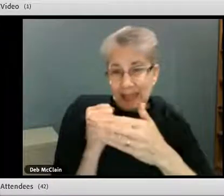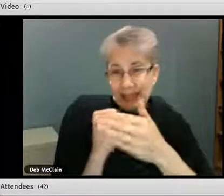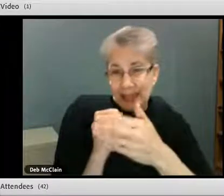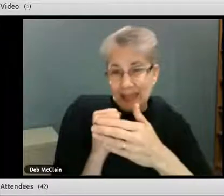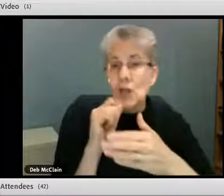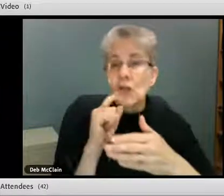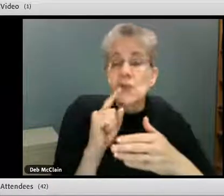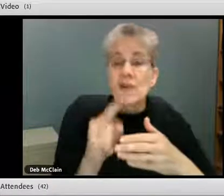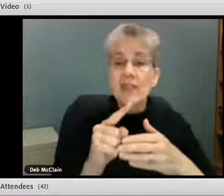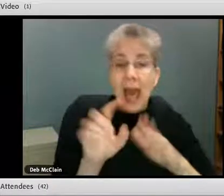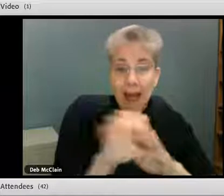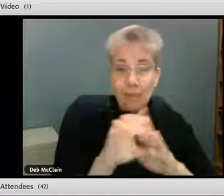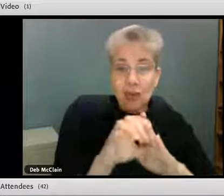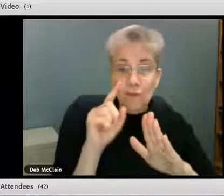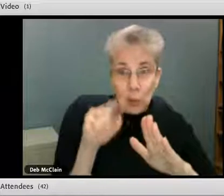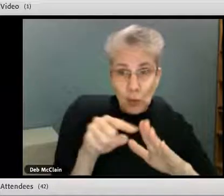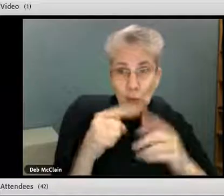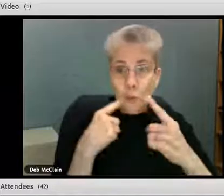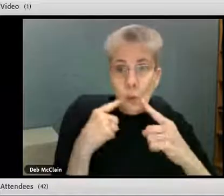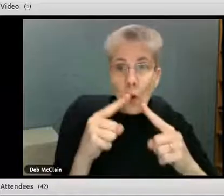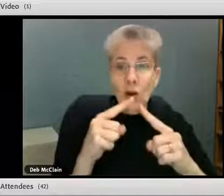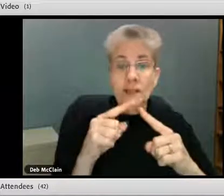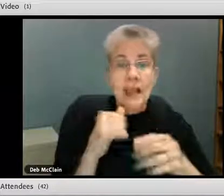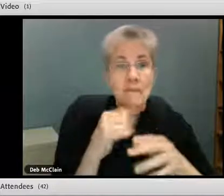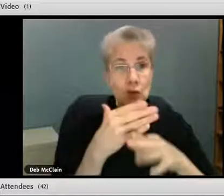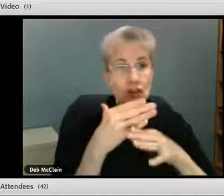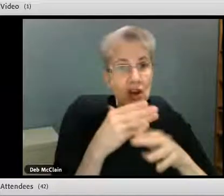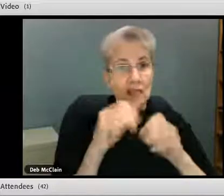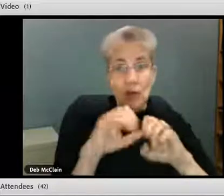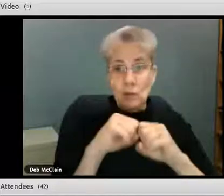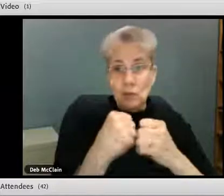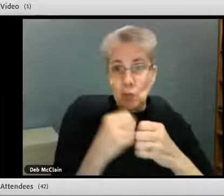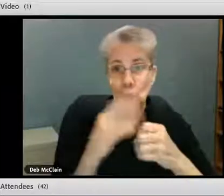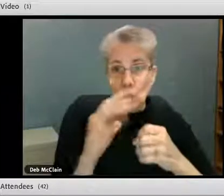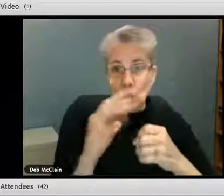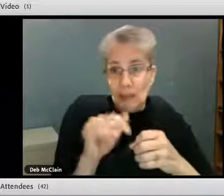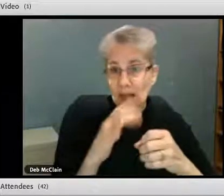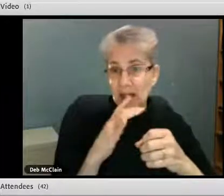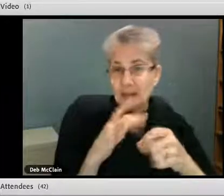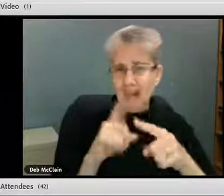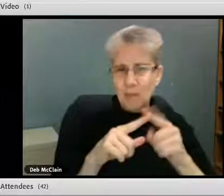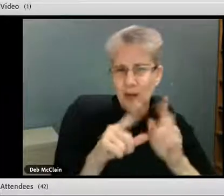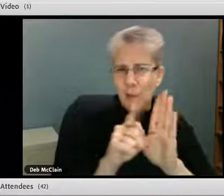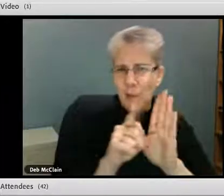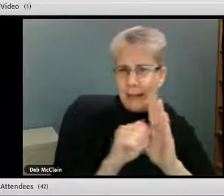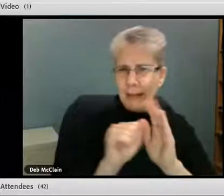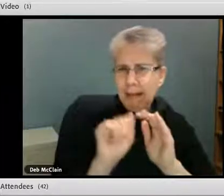on social media, that's probably fine. If you're printing out an ad for your library, you're doing a flyer, that's not gonna probably --